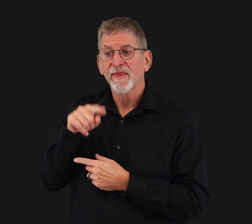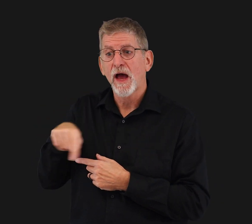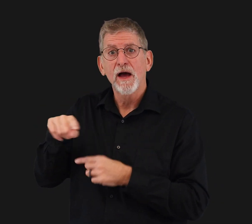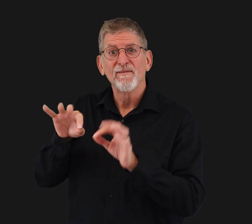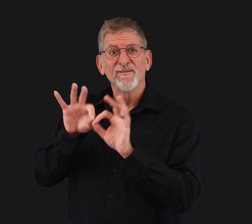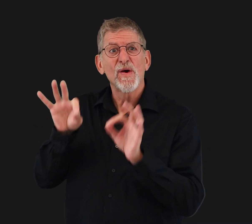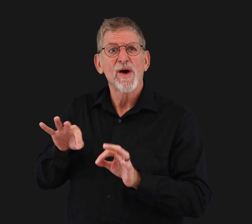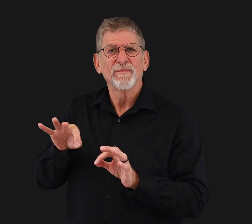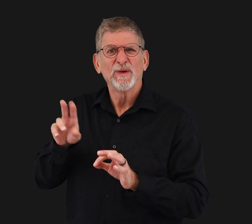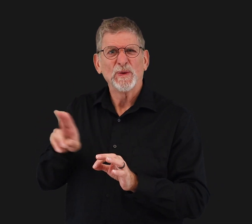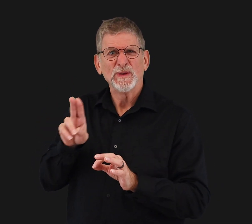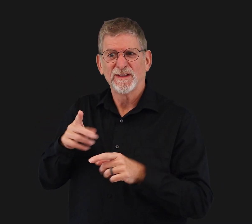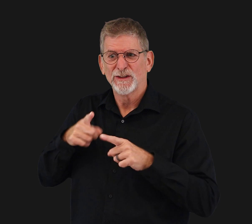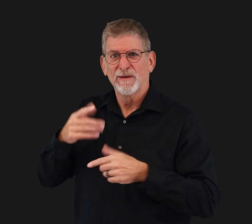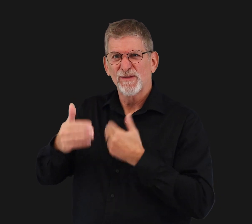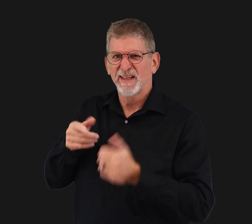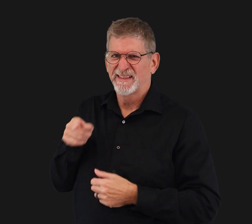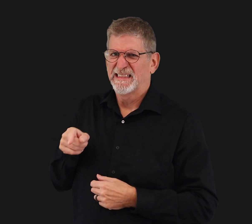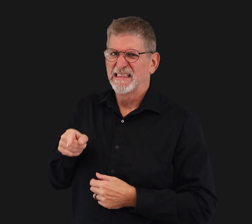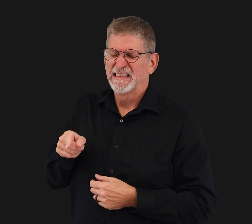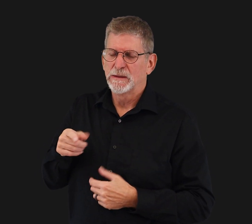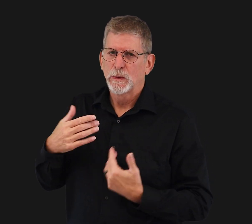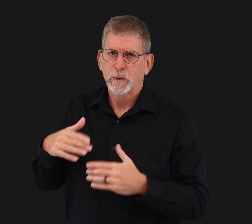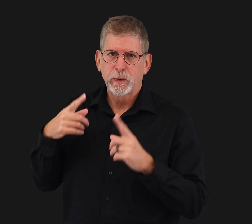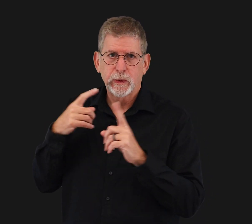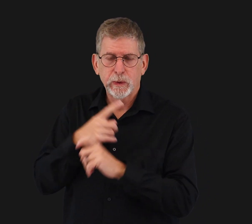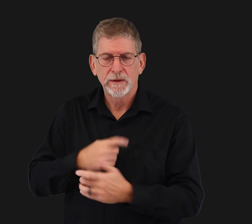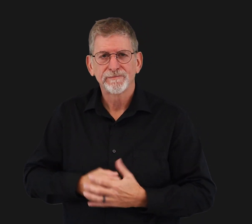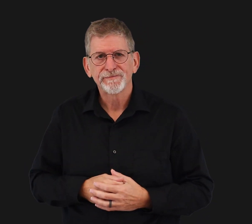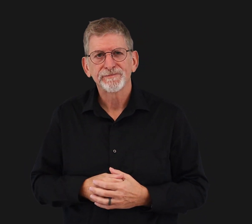and the forms used during the process)